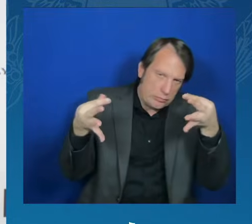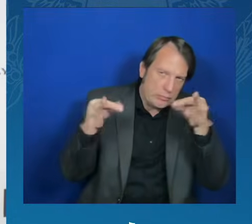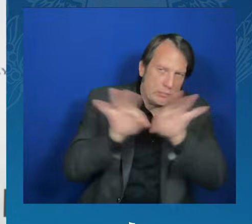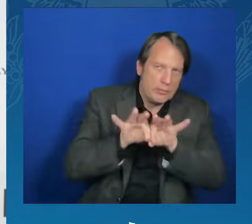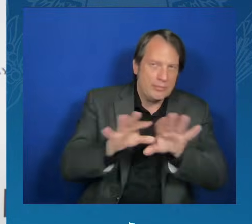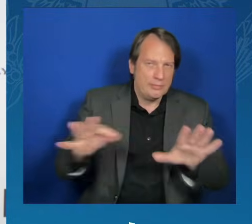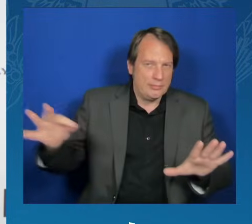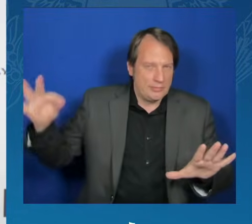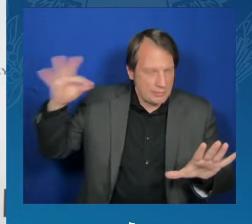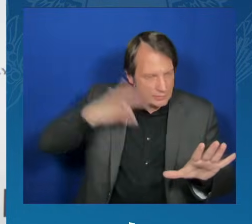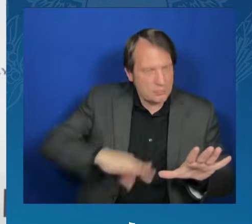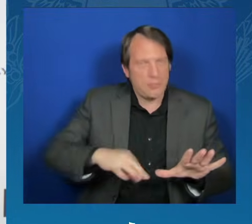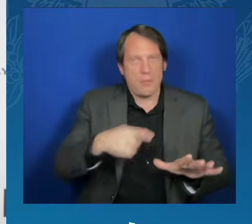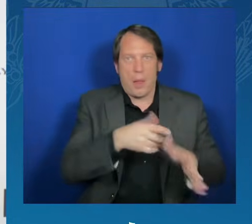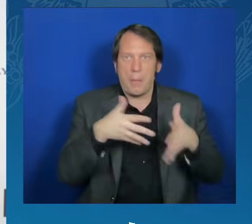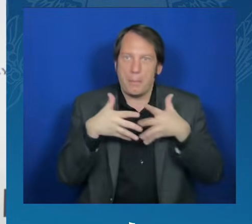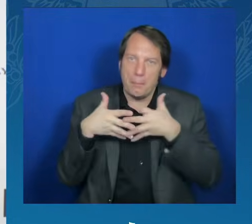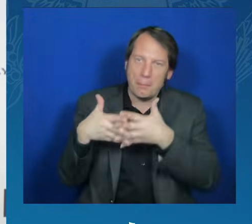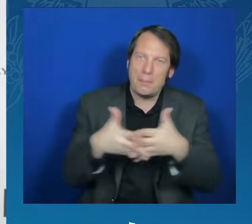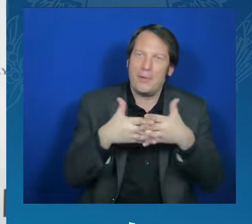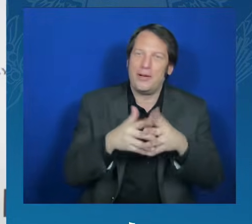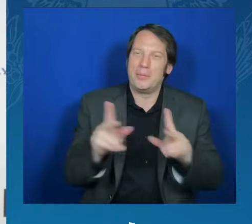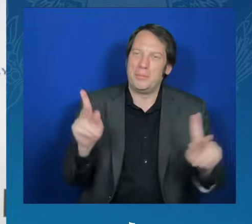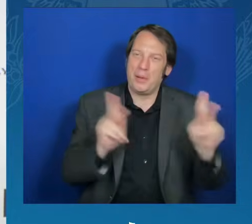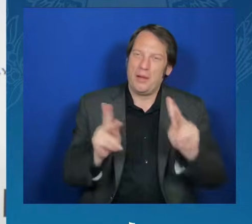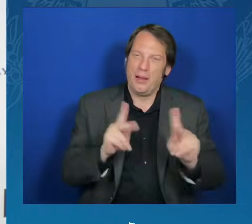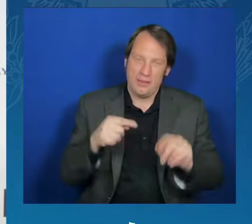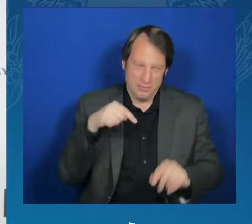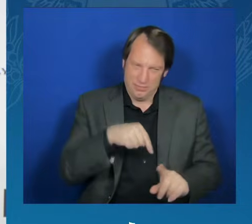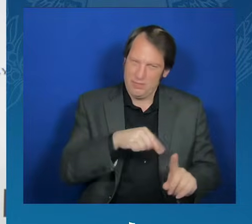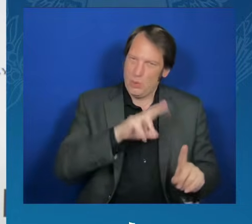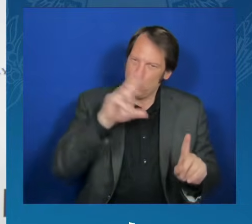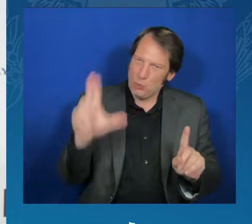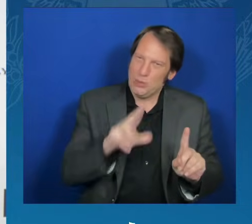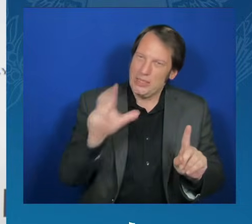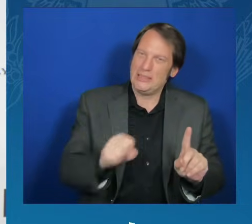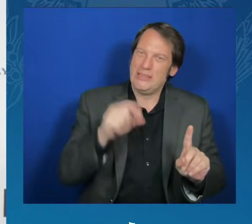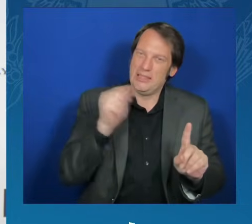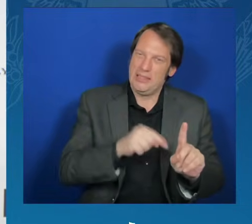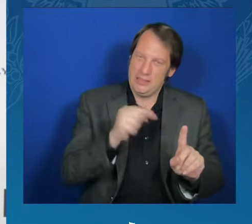to fulfill our longstanding role of global leadership.